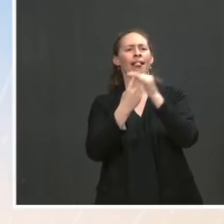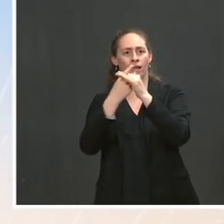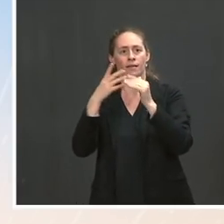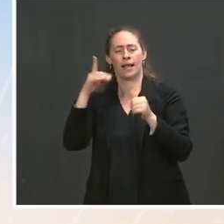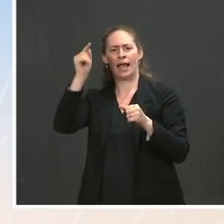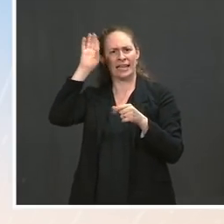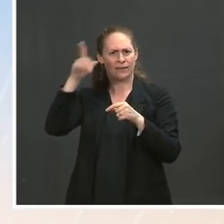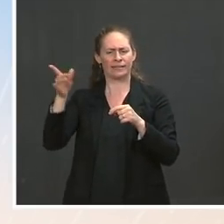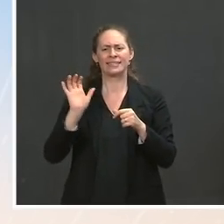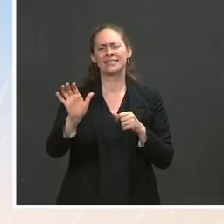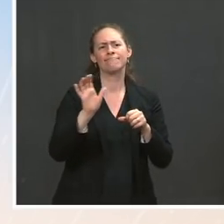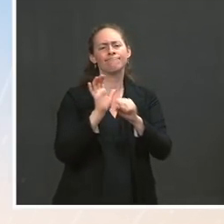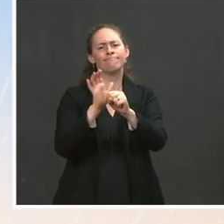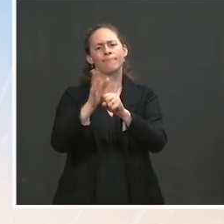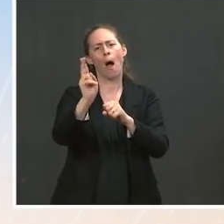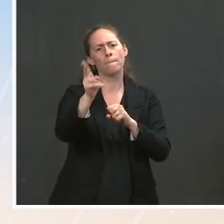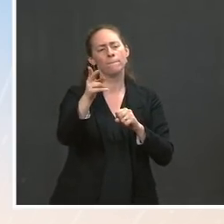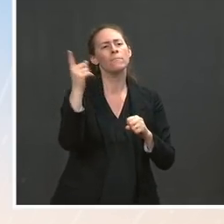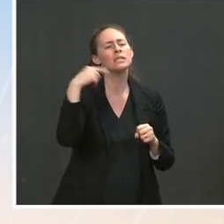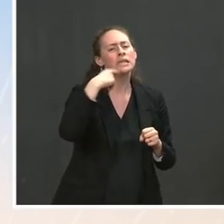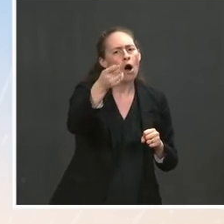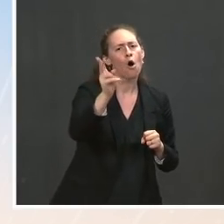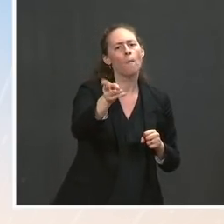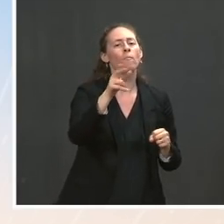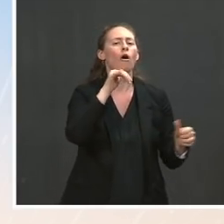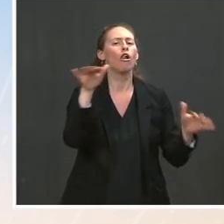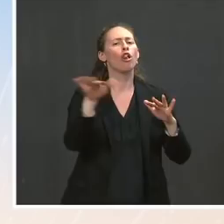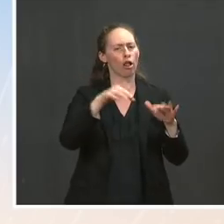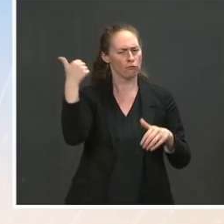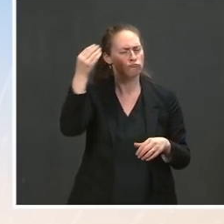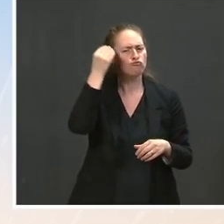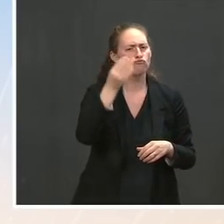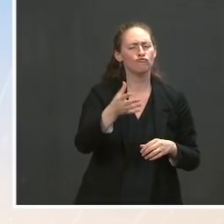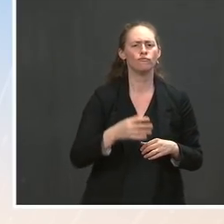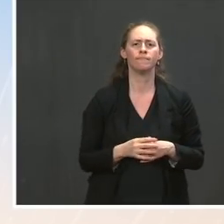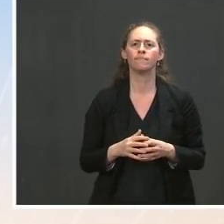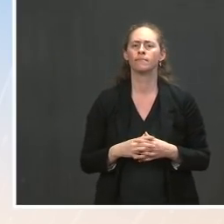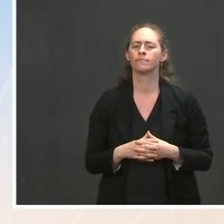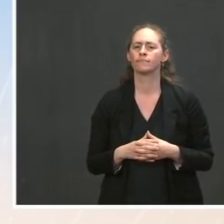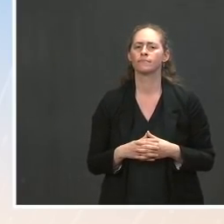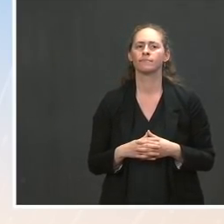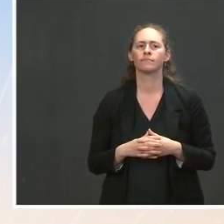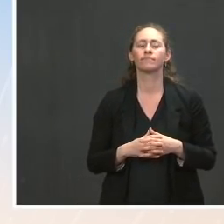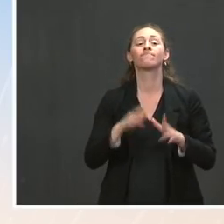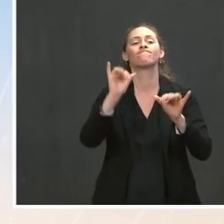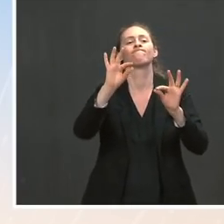The Press: Thank you, Jen. The president has said he wants bipartisan support, I think, for a infrastructure packages as well.